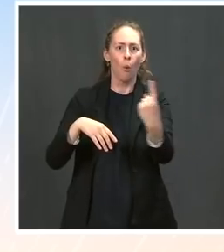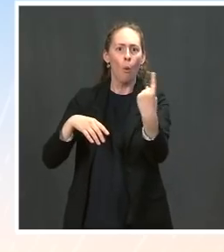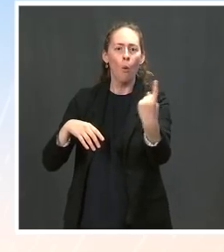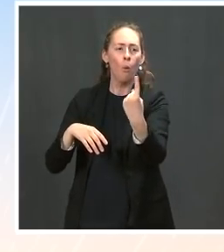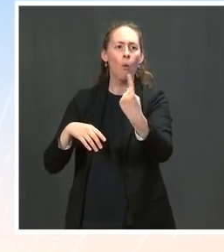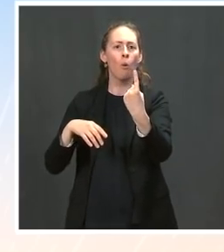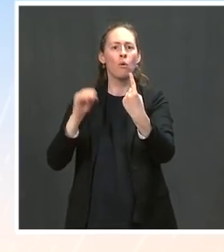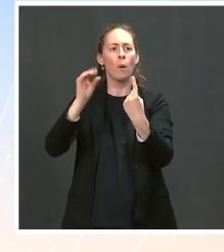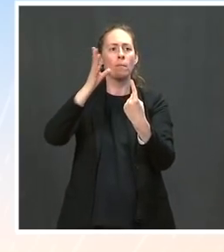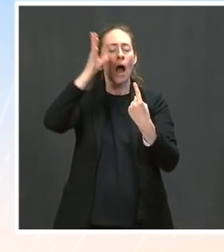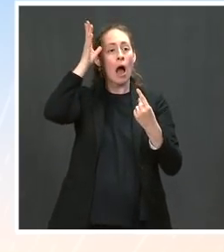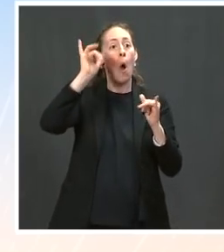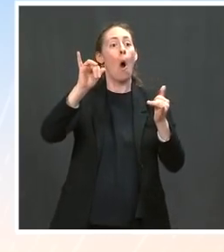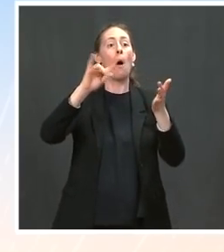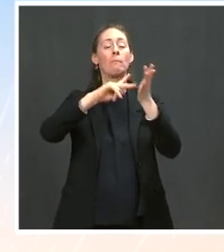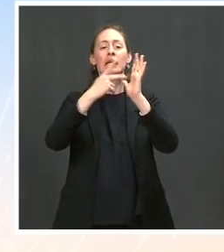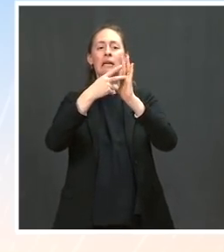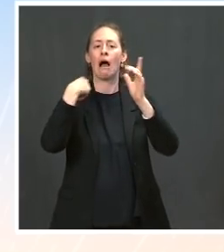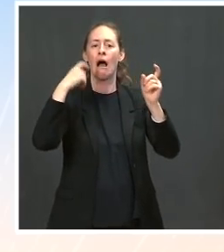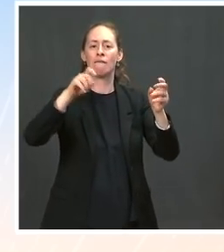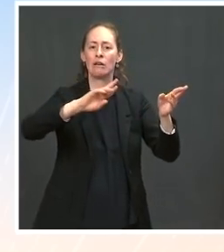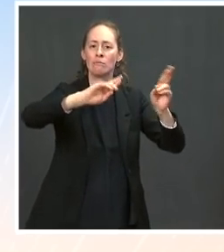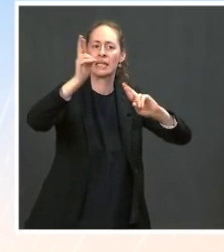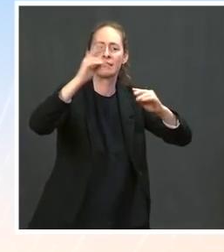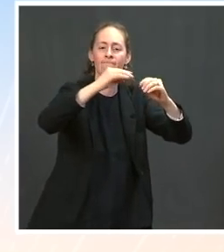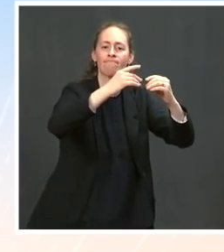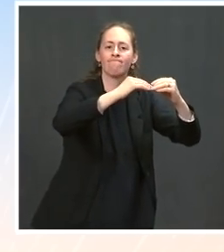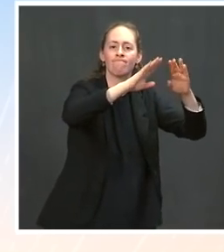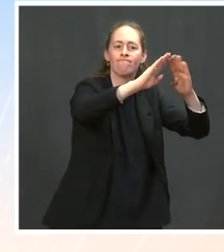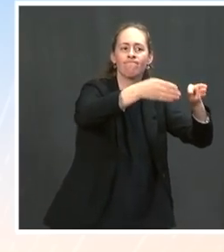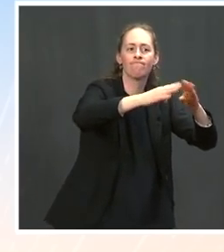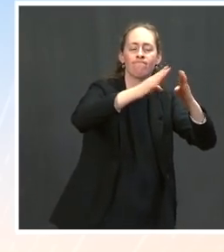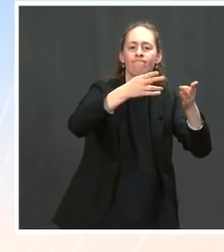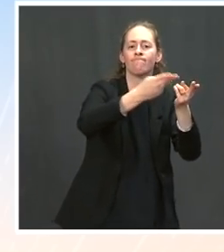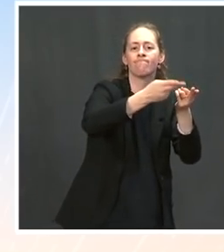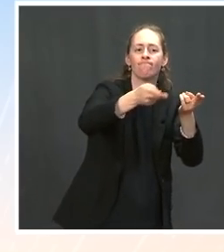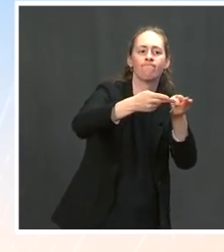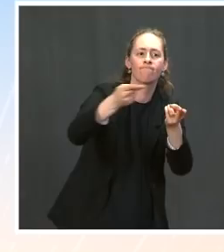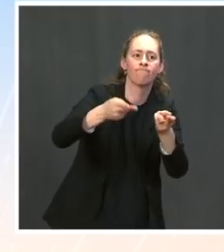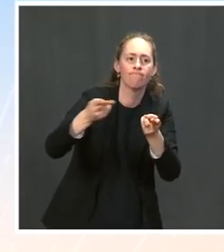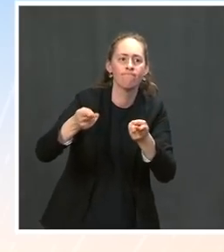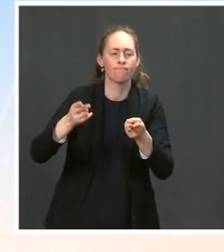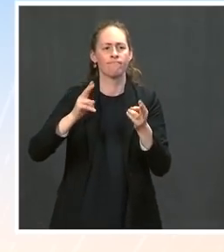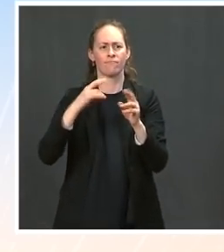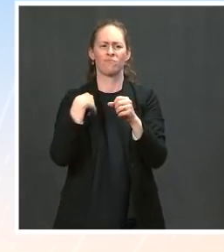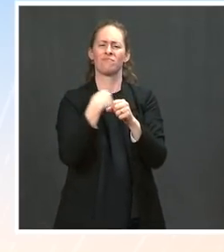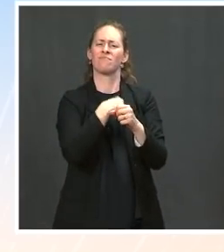across the country. Taking care of children and doing it in humane way is -- costs money,